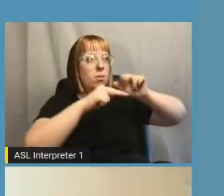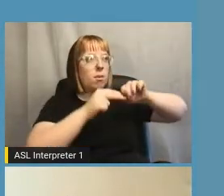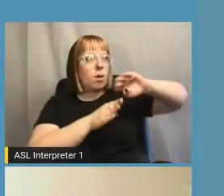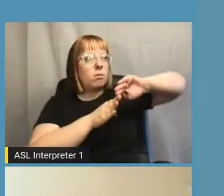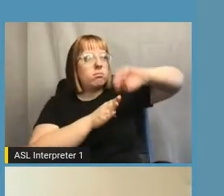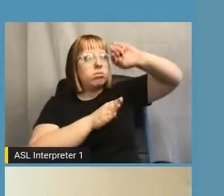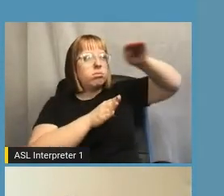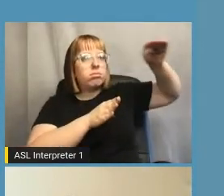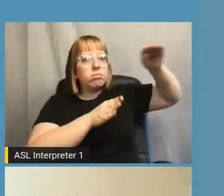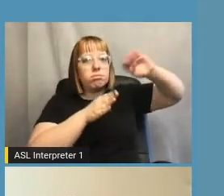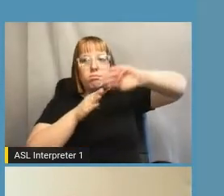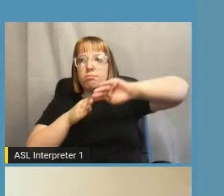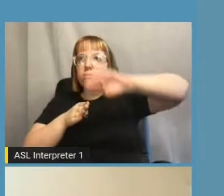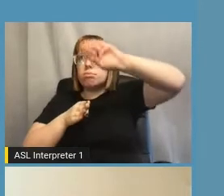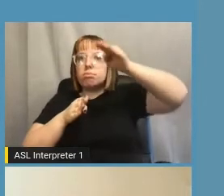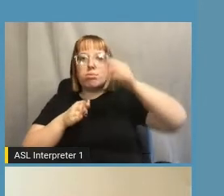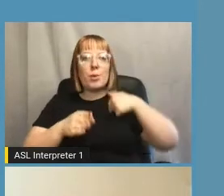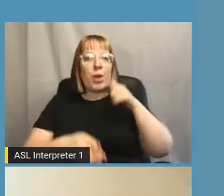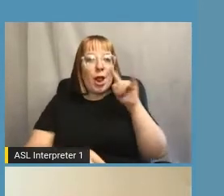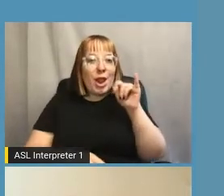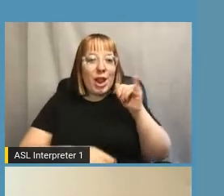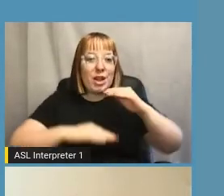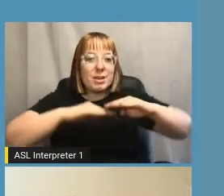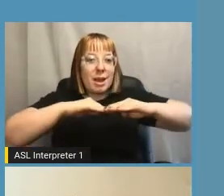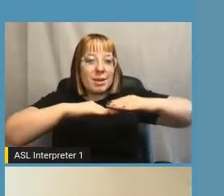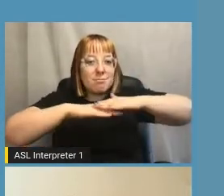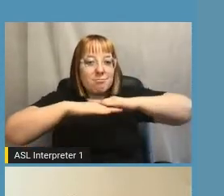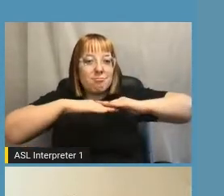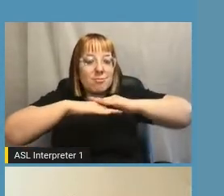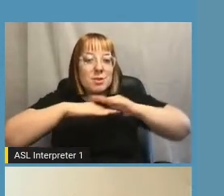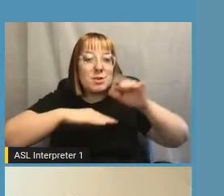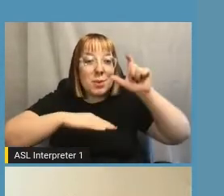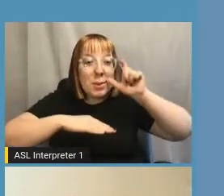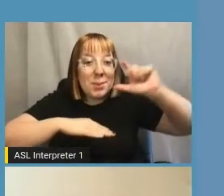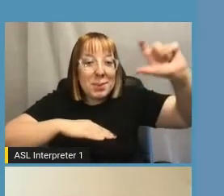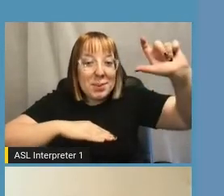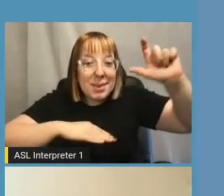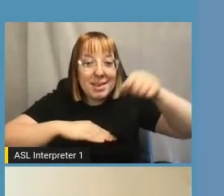the surface of the moon so you can actually see my avatar sort of floating above the space as